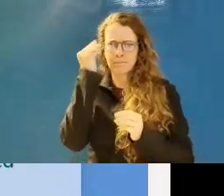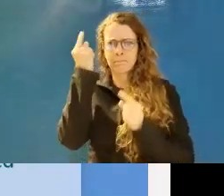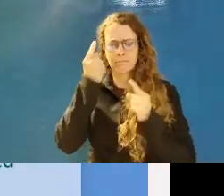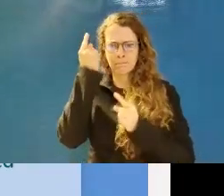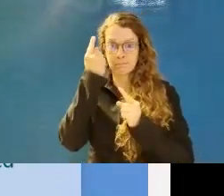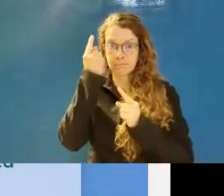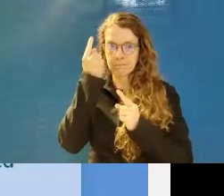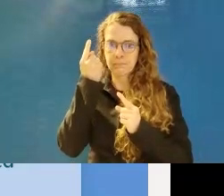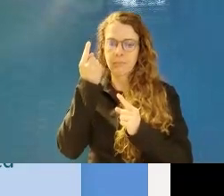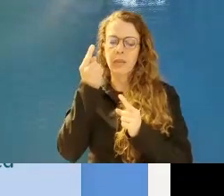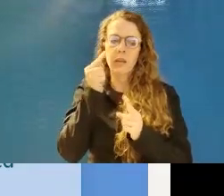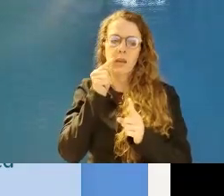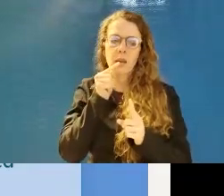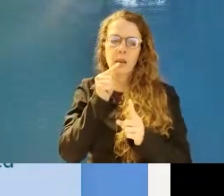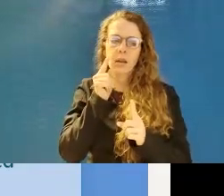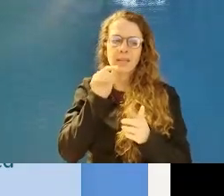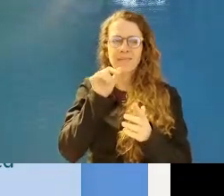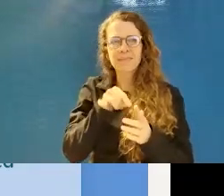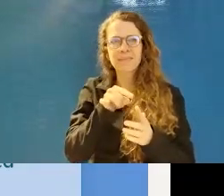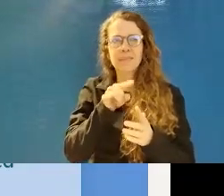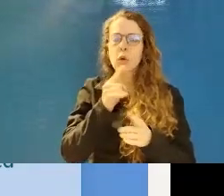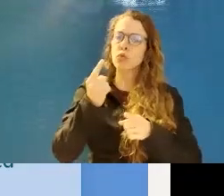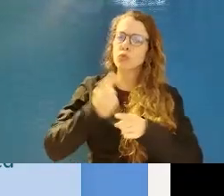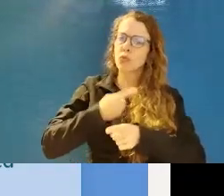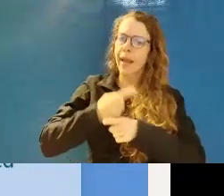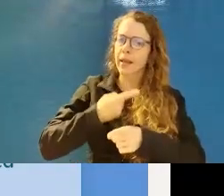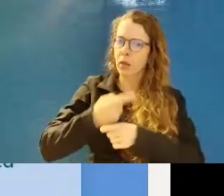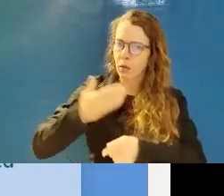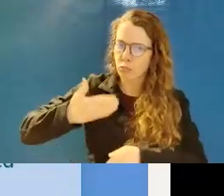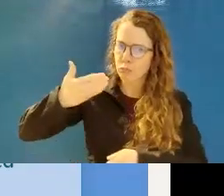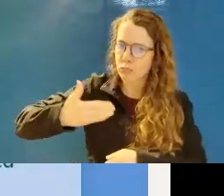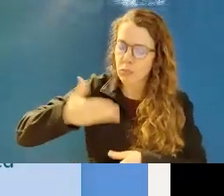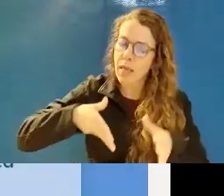you know, doing this in a regular way, letting students know